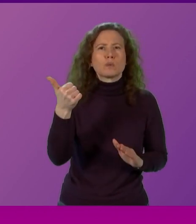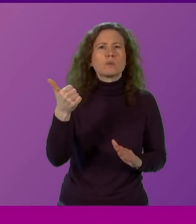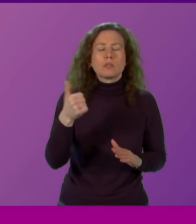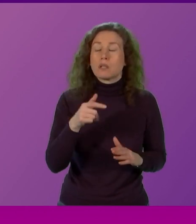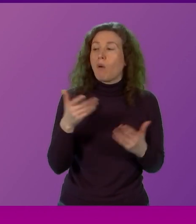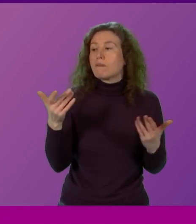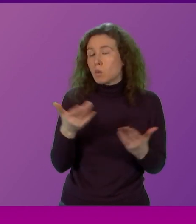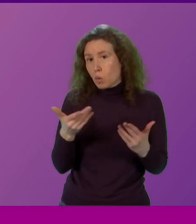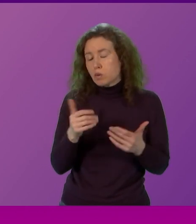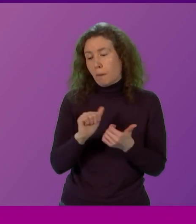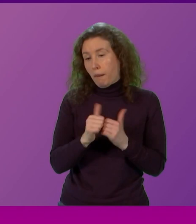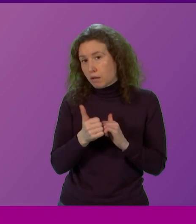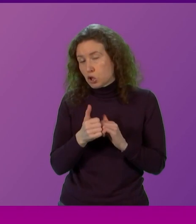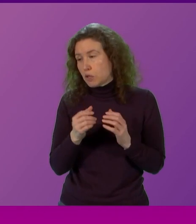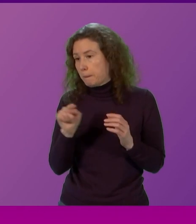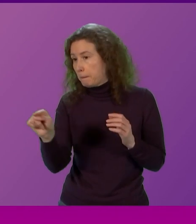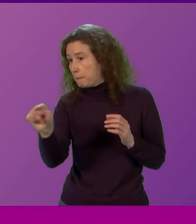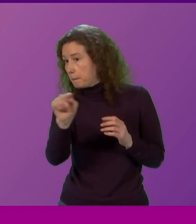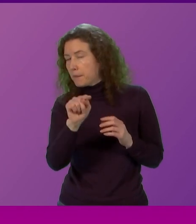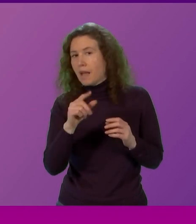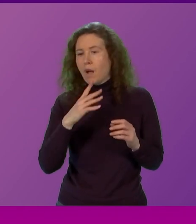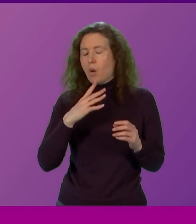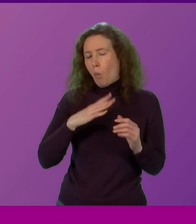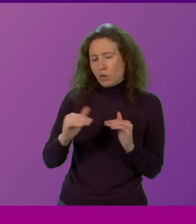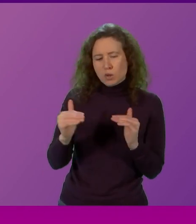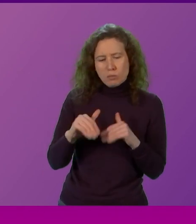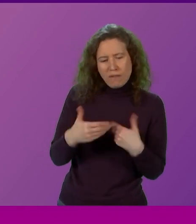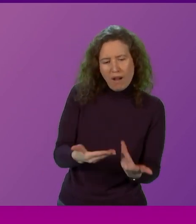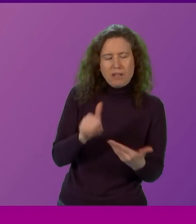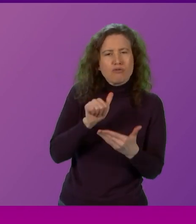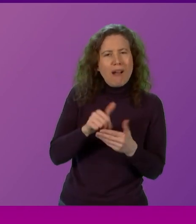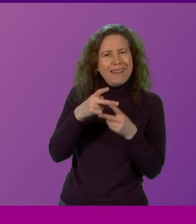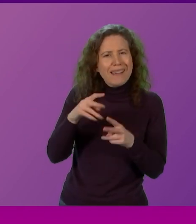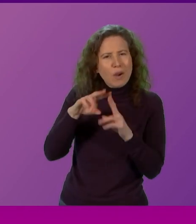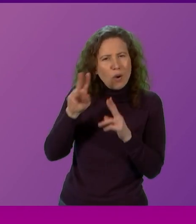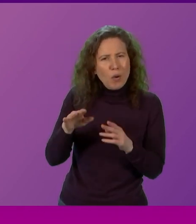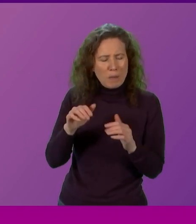Although partnerships obviously want to meet preferences, they also need to consider what